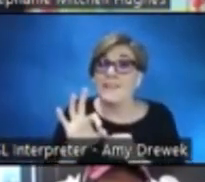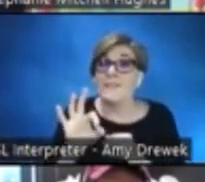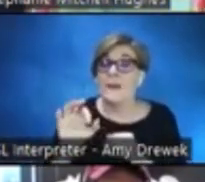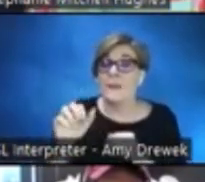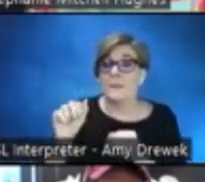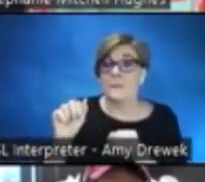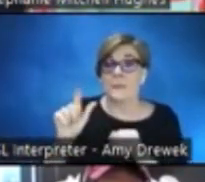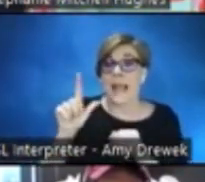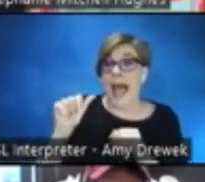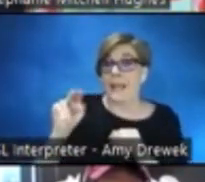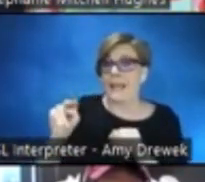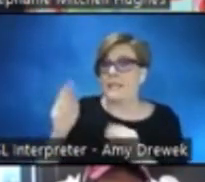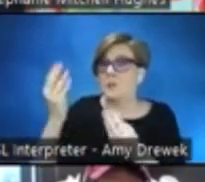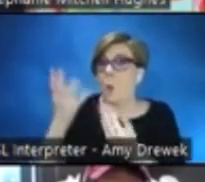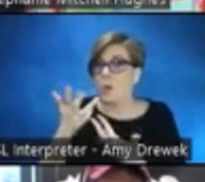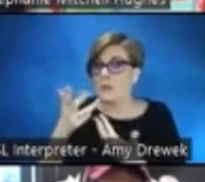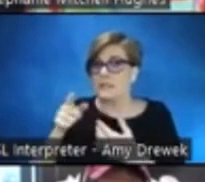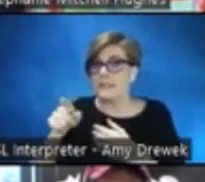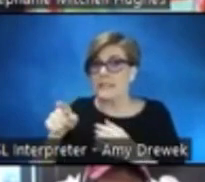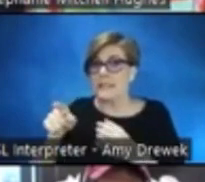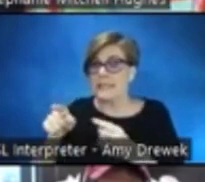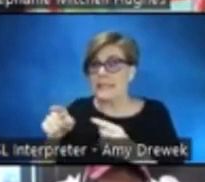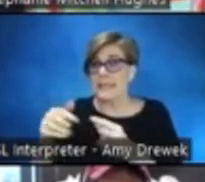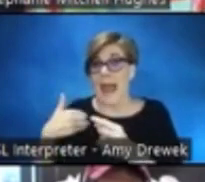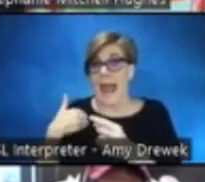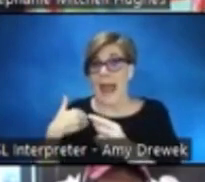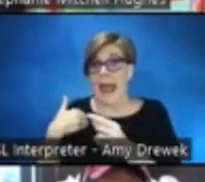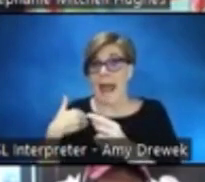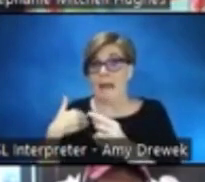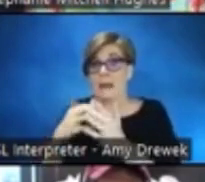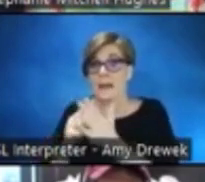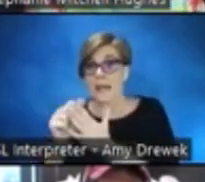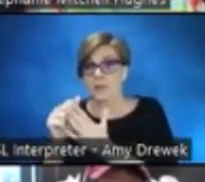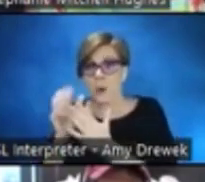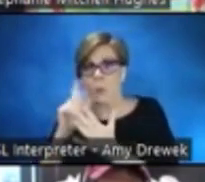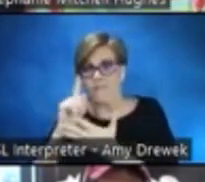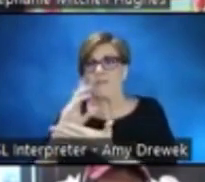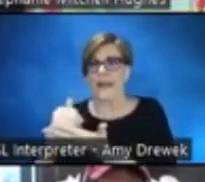OR IF ROBIN SAID HE WAS FEELING SUICIDAL.